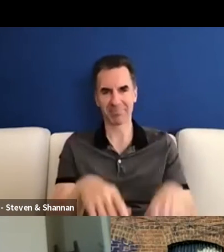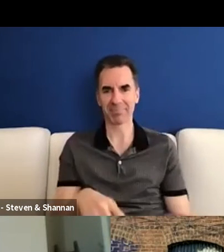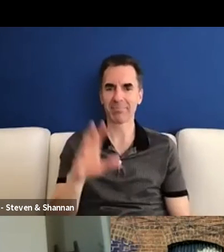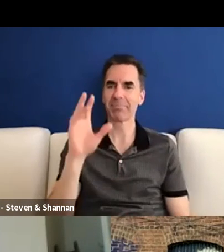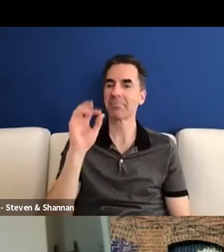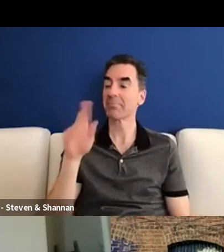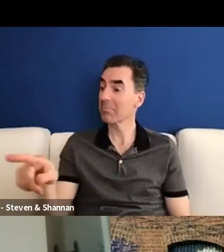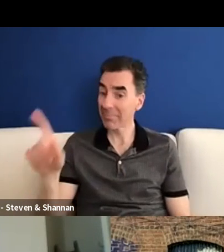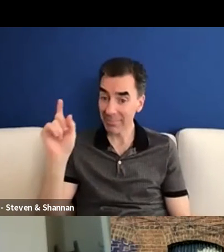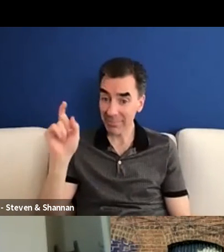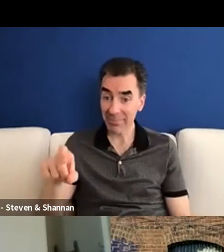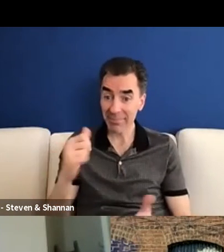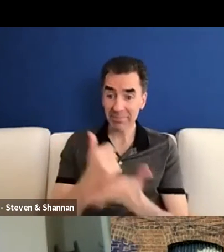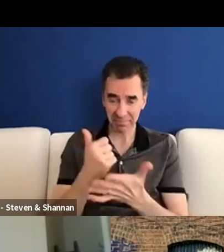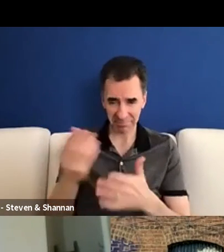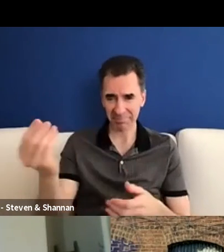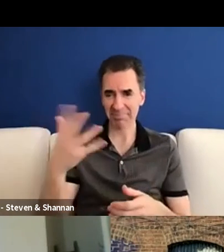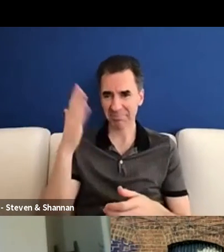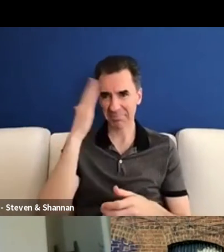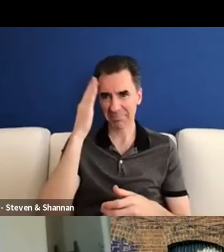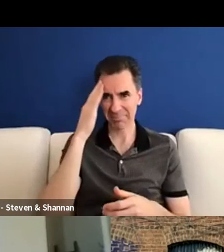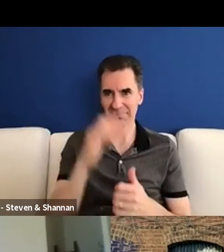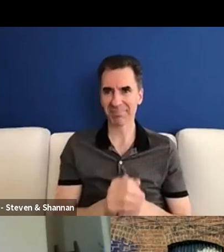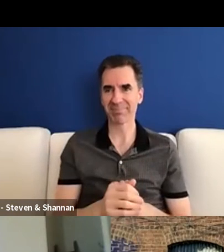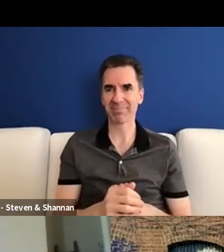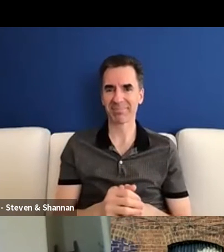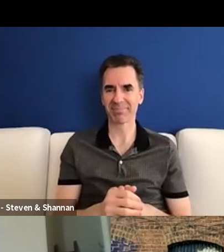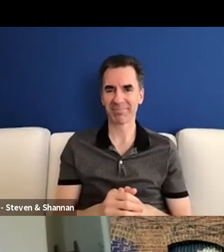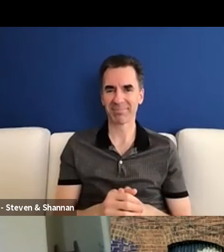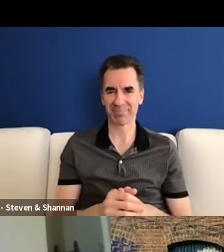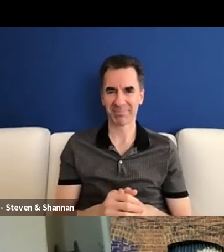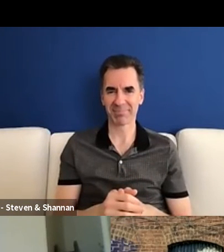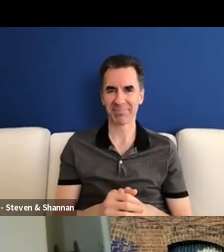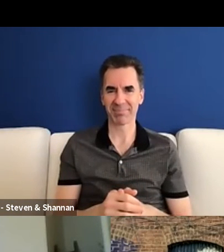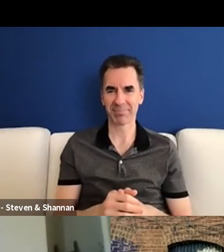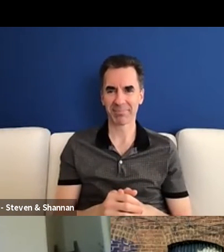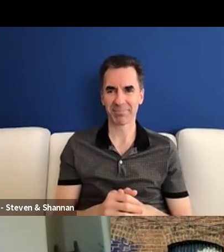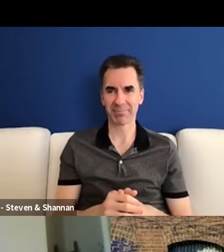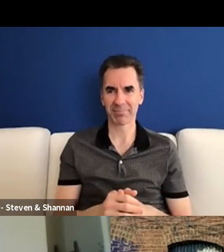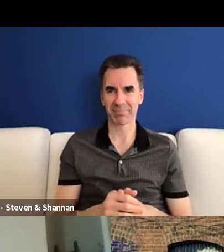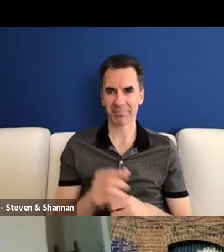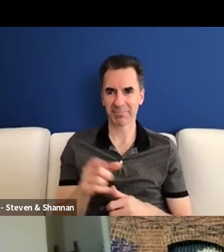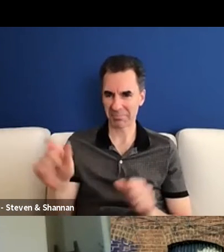Jodie Steeley: us know if you need help with that. Patricia will direct you in the right the right way. Unknown: Yep, I know you have my email. So. Yeah.